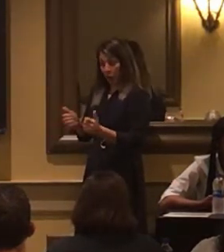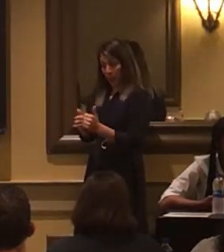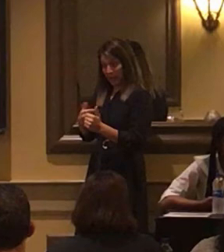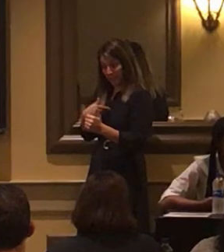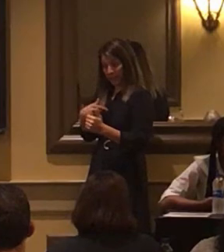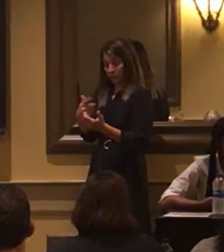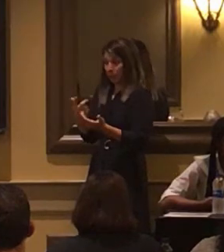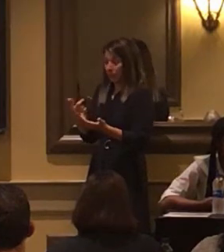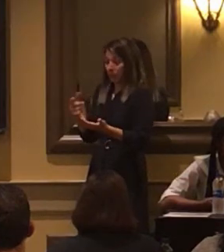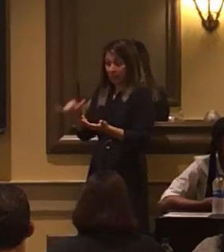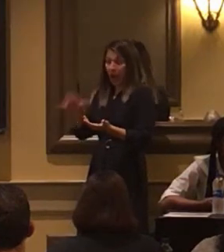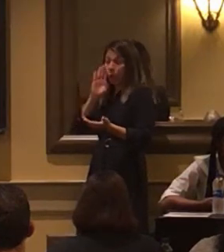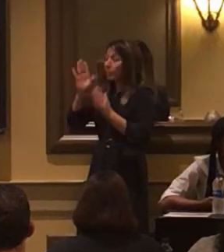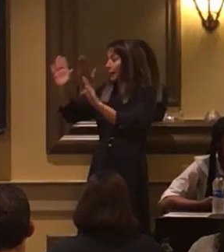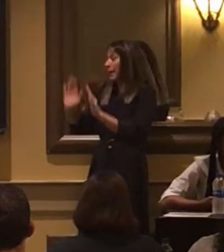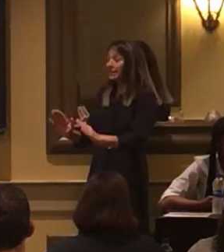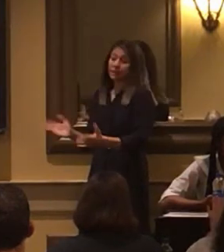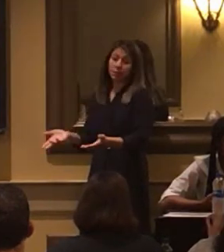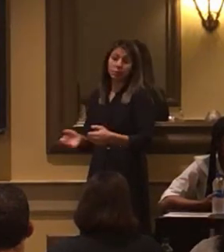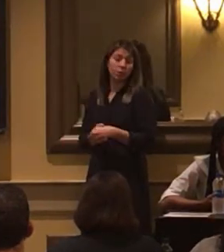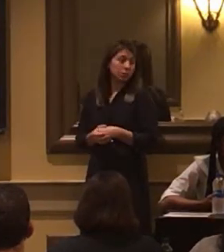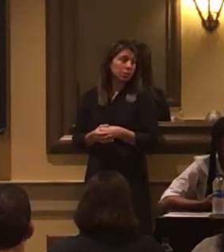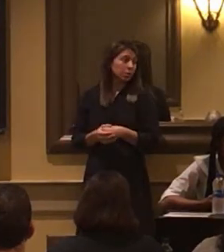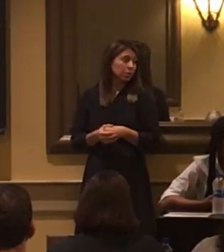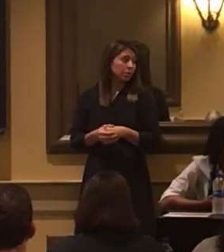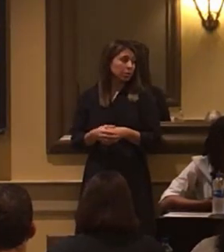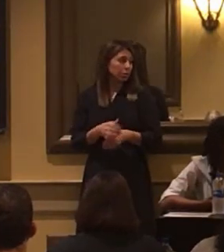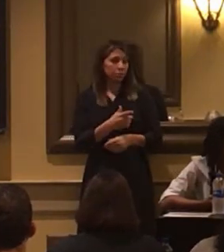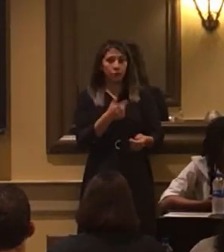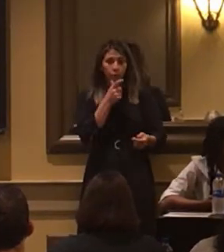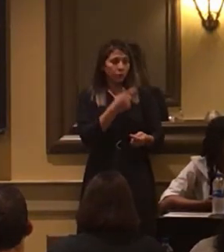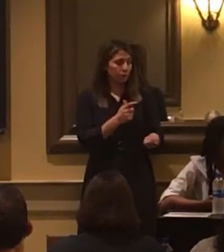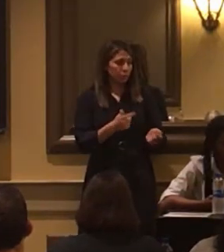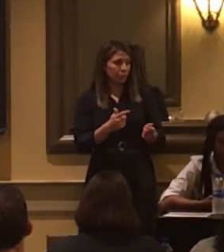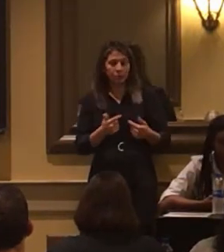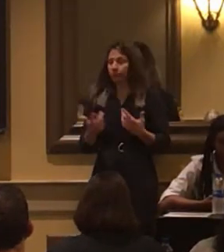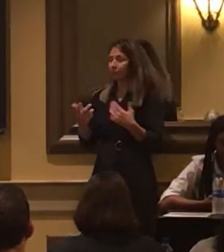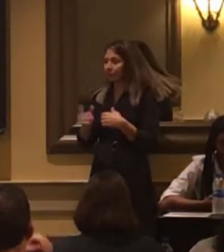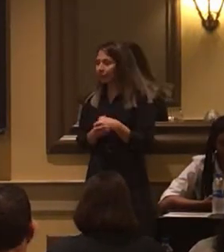that would've been amazing.